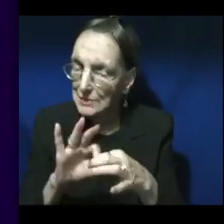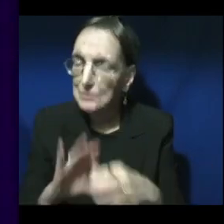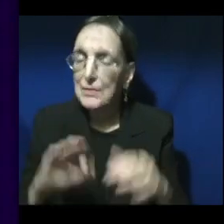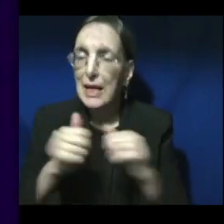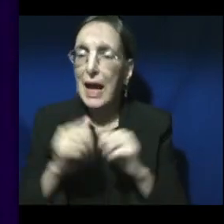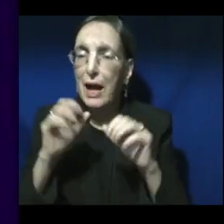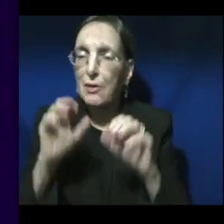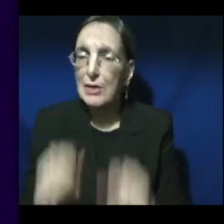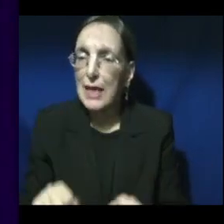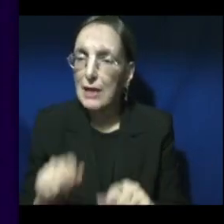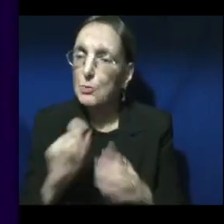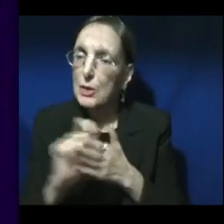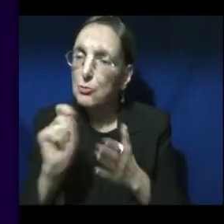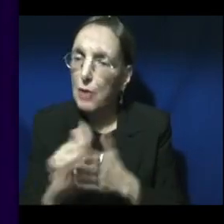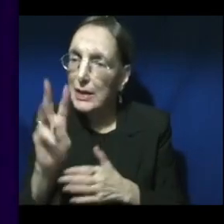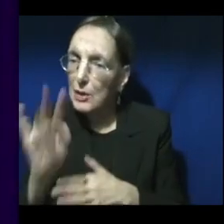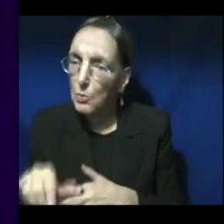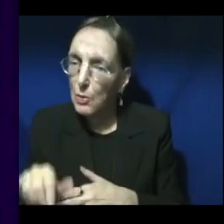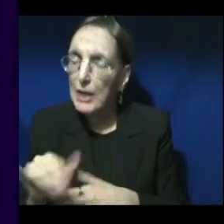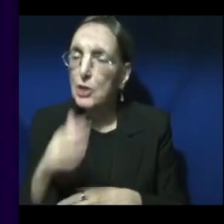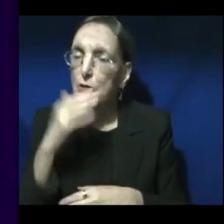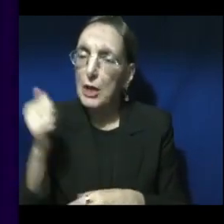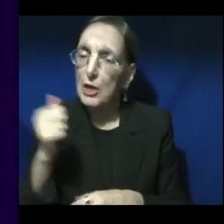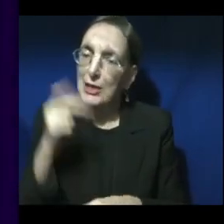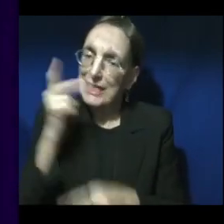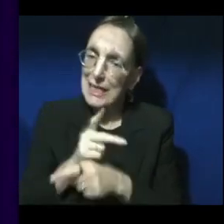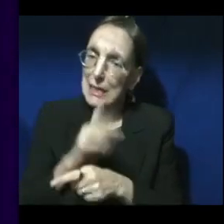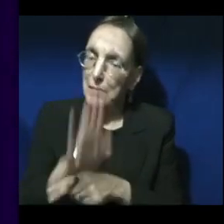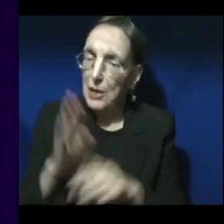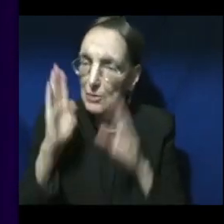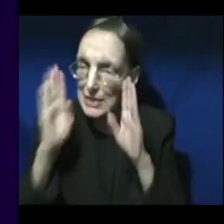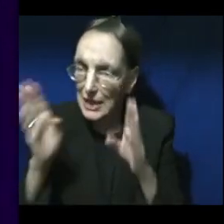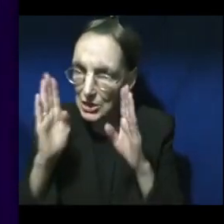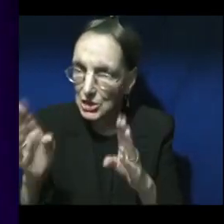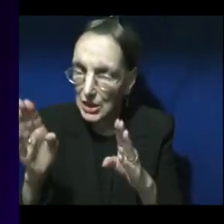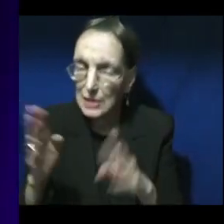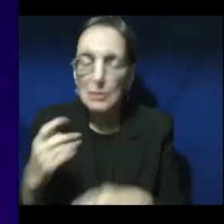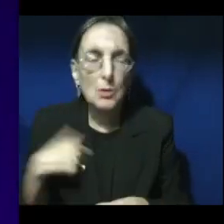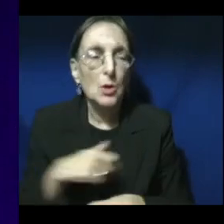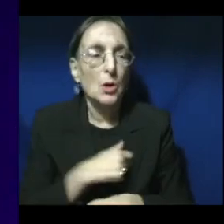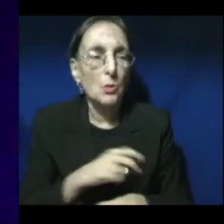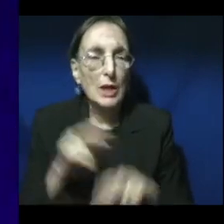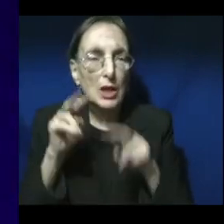ways that will hold their attention? We’ve looked at the language of sales pitches and social media